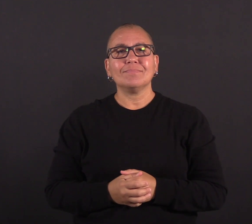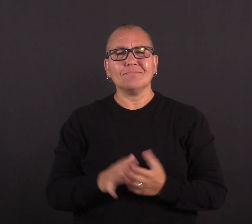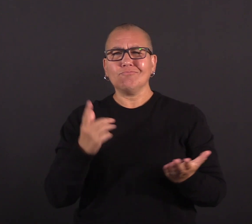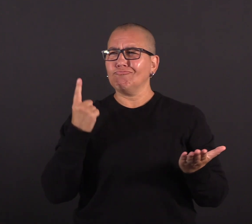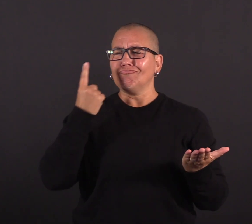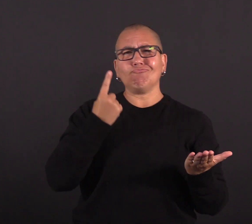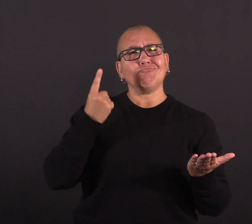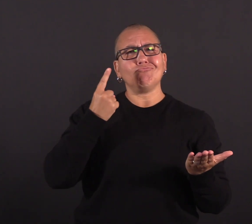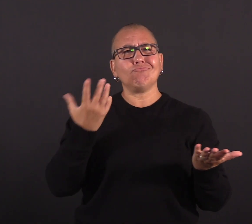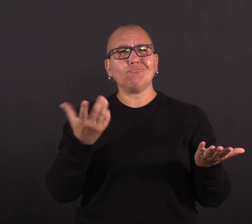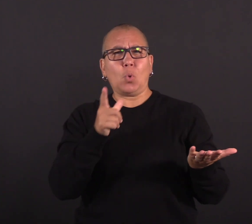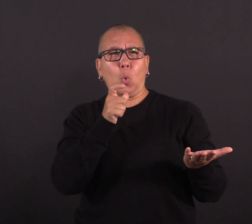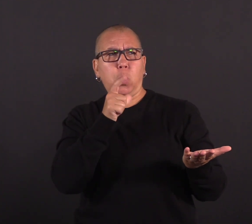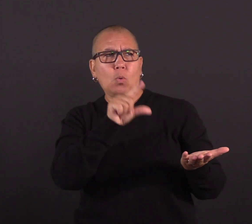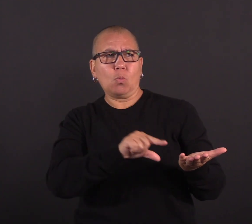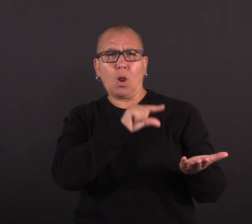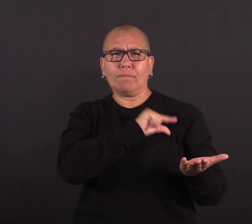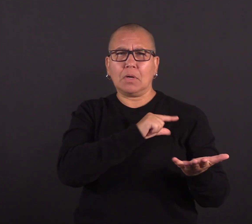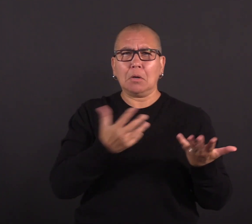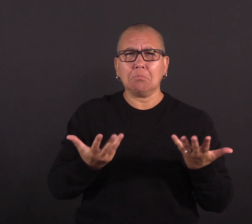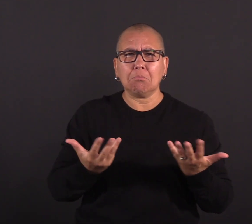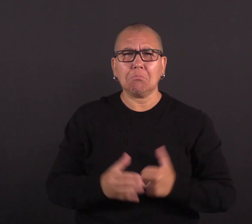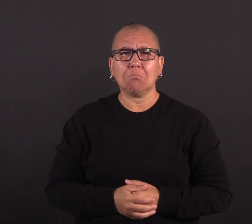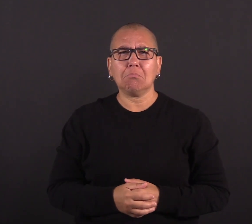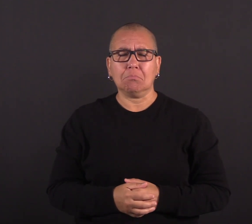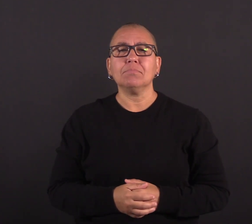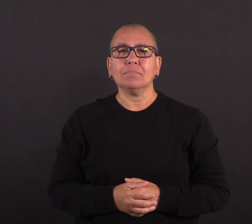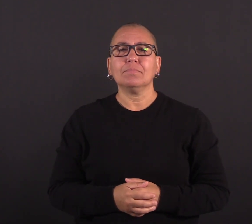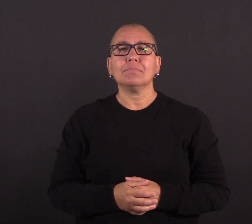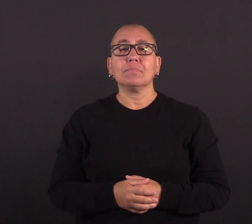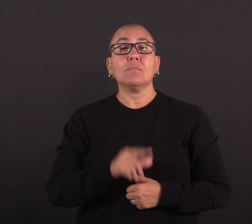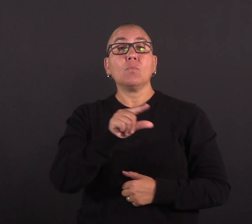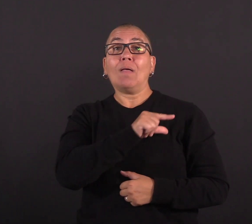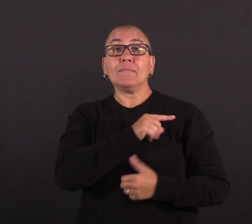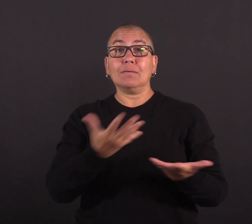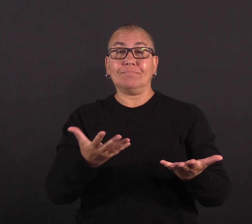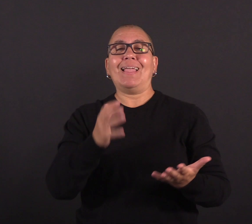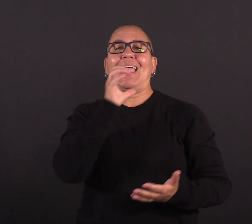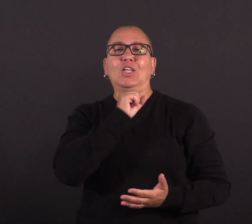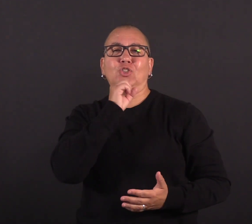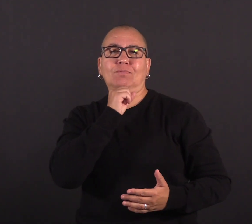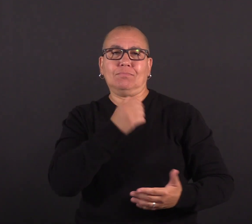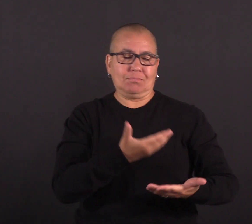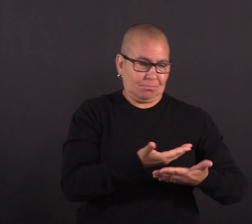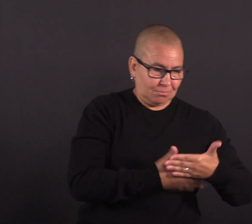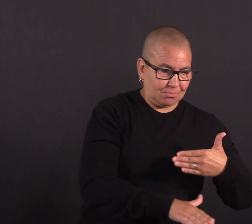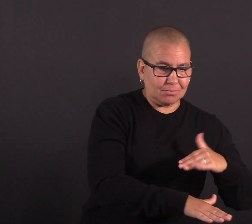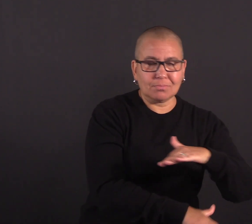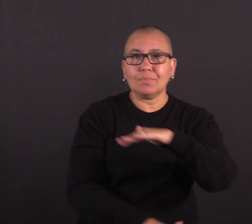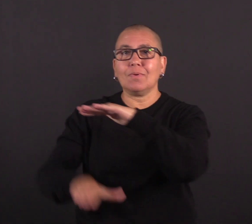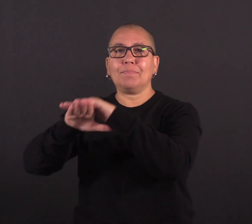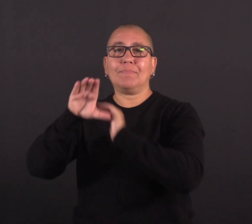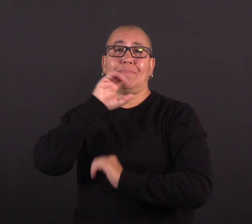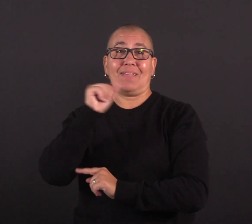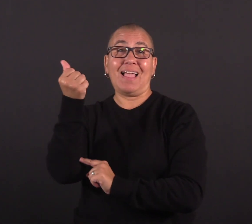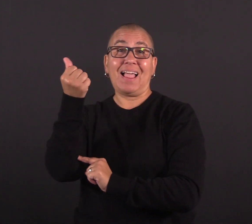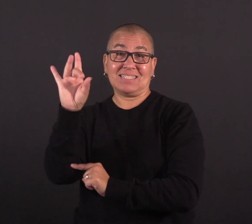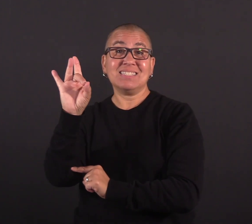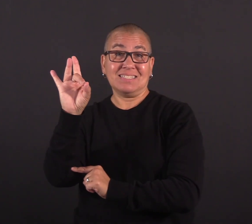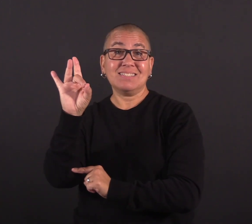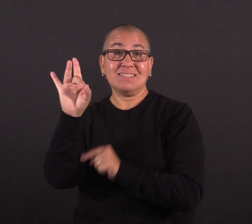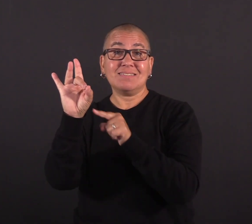A: Children through 18 years of age who meet at least one of the following criteria are